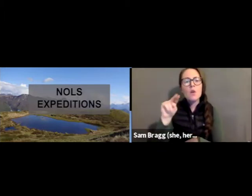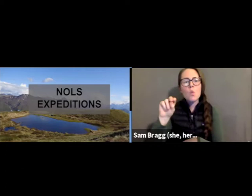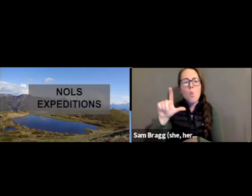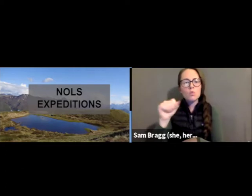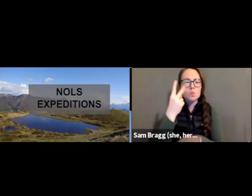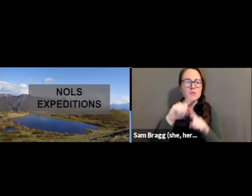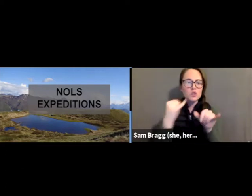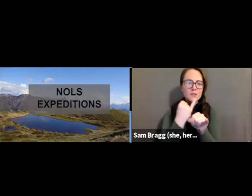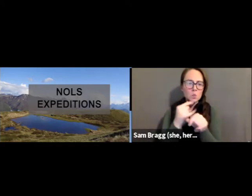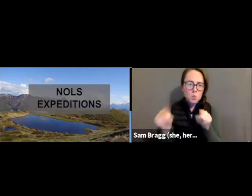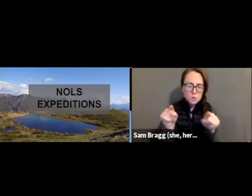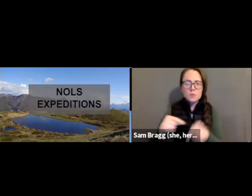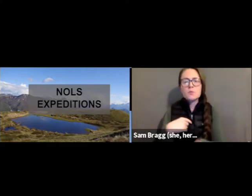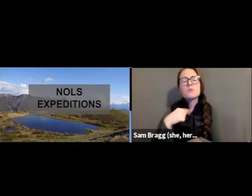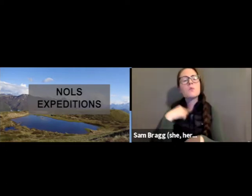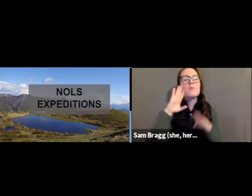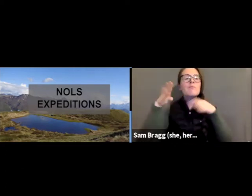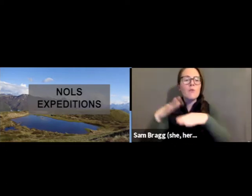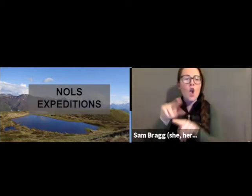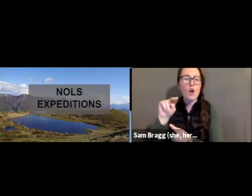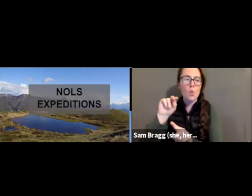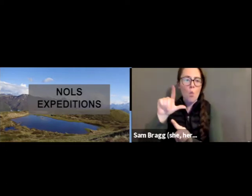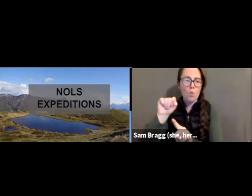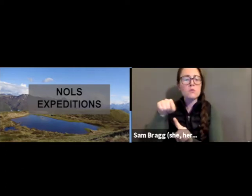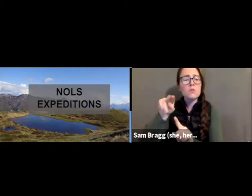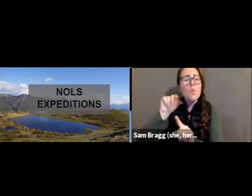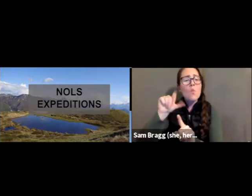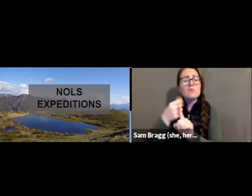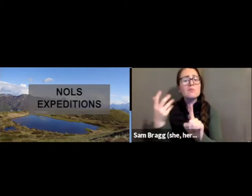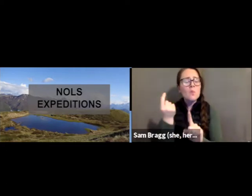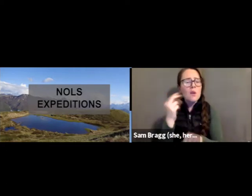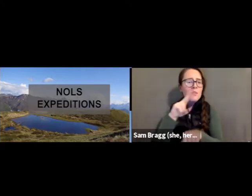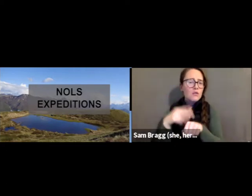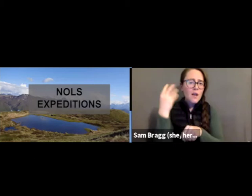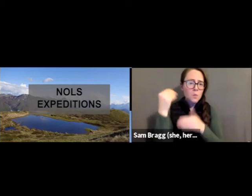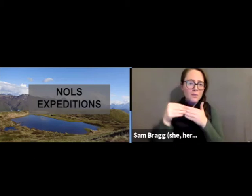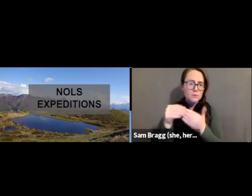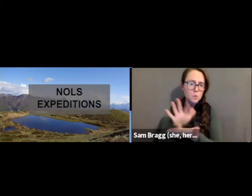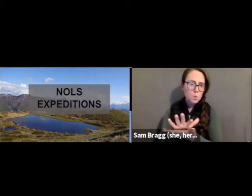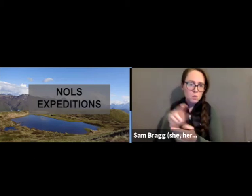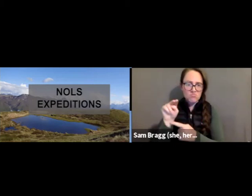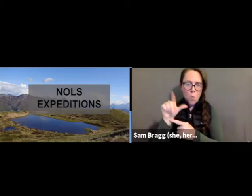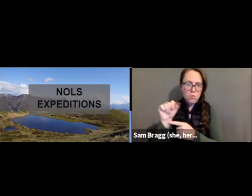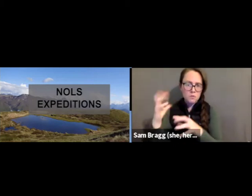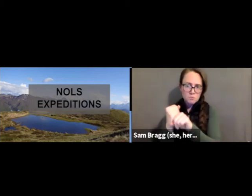University and with NOLS. There are two different institutions I'll be focusing on NOLS, National